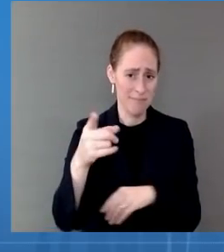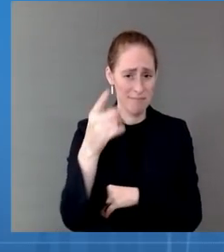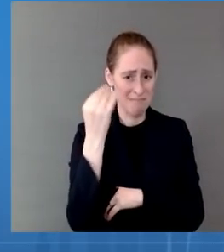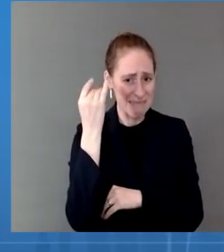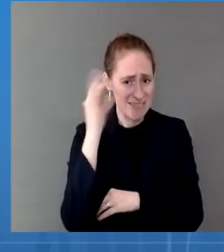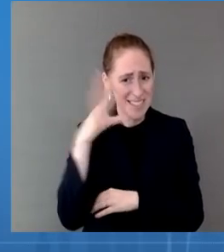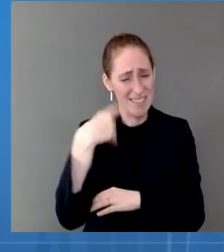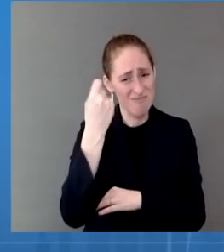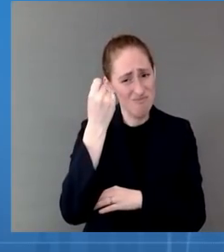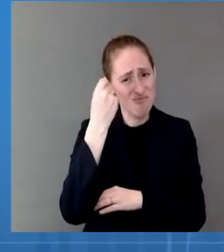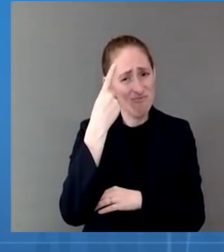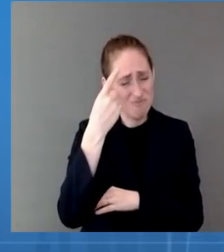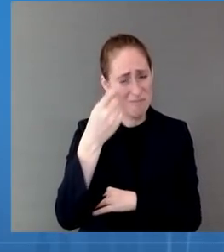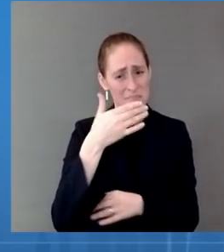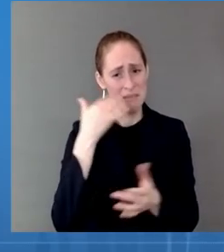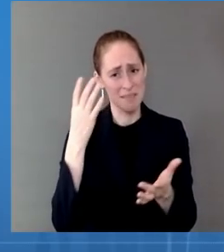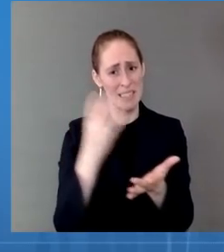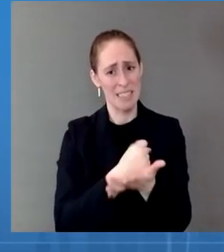get boosted back to you, Jeff.